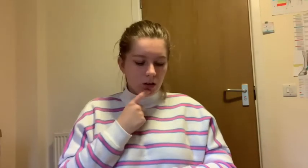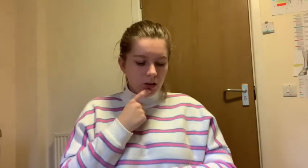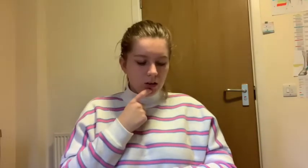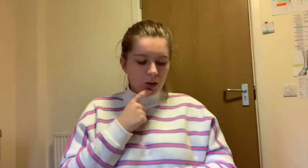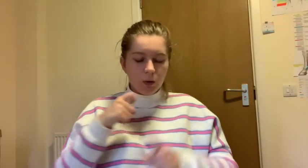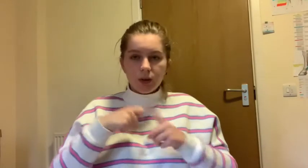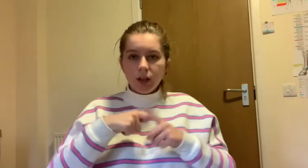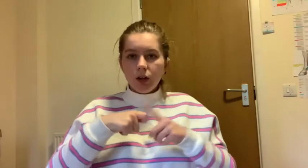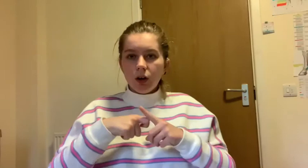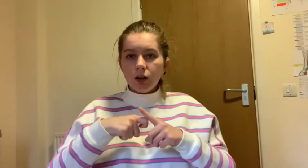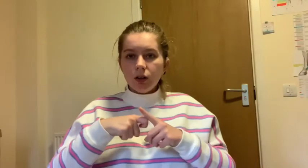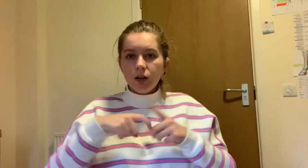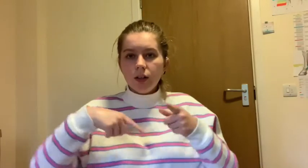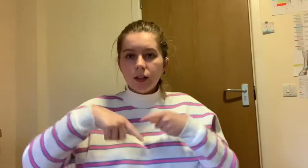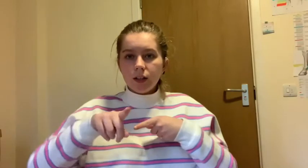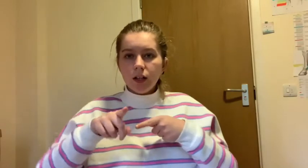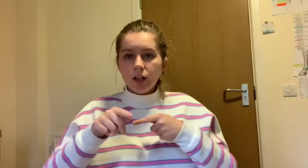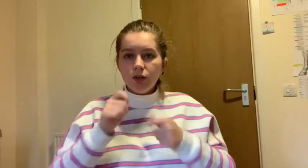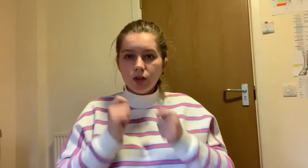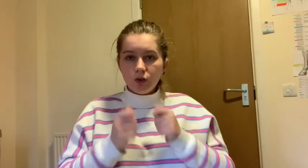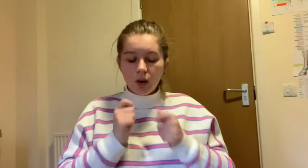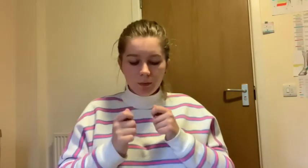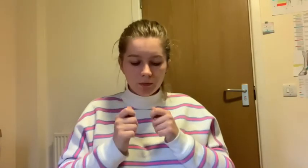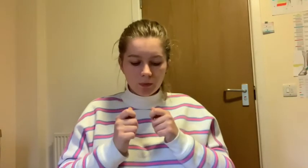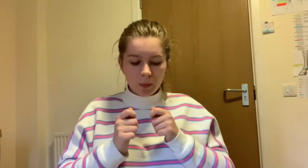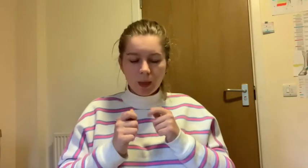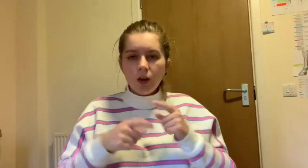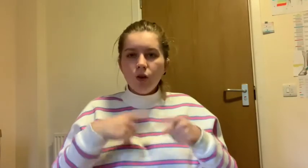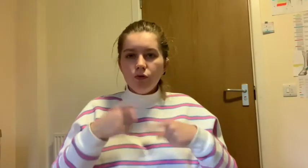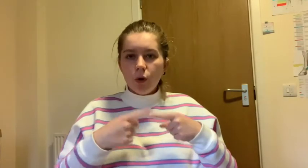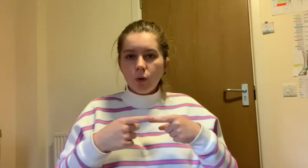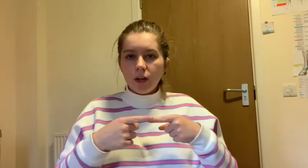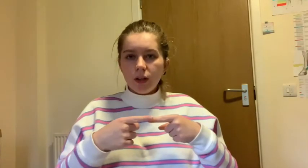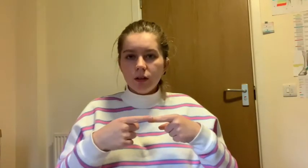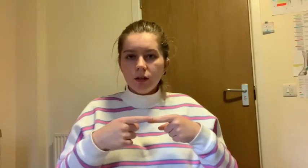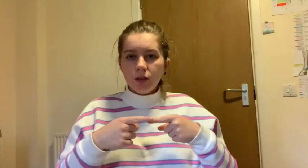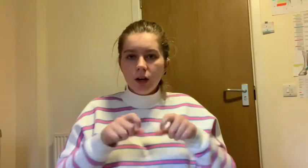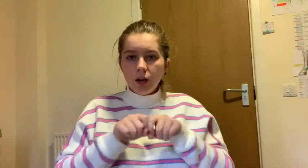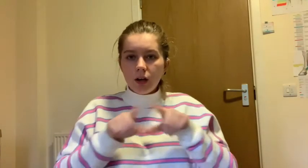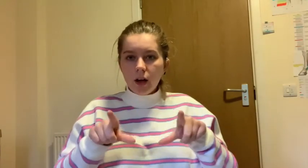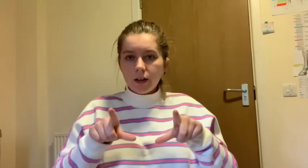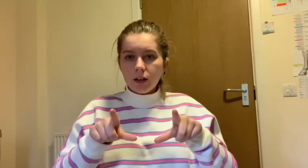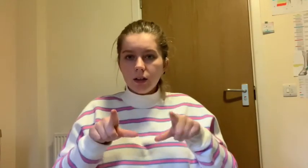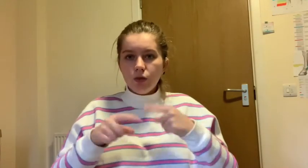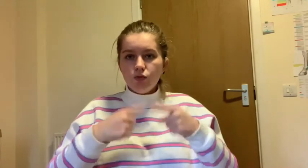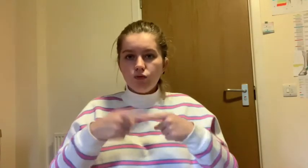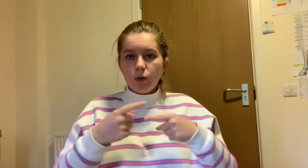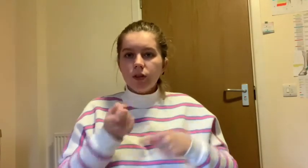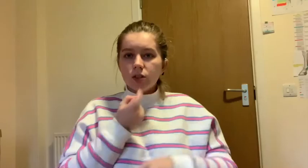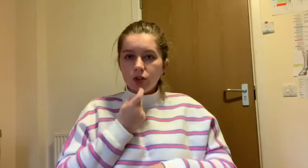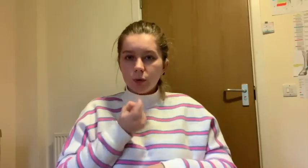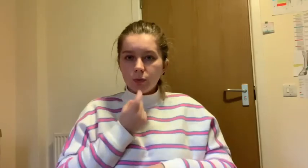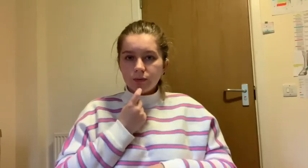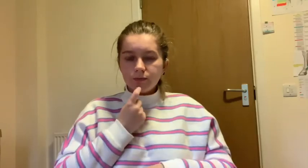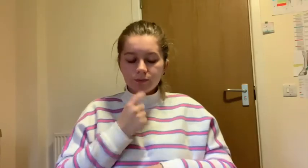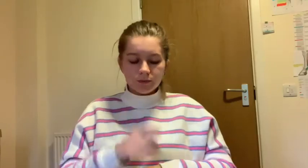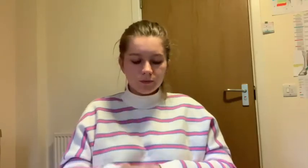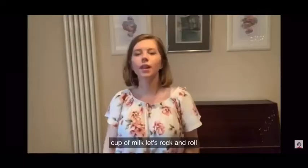"King kong, kick the drum, rolling on like a rolling stone."